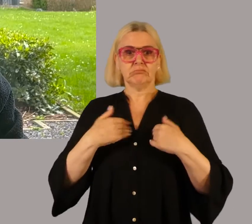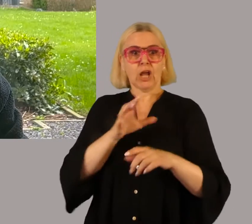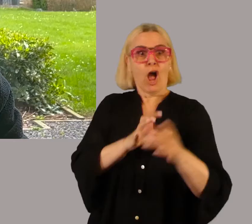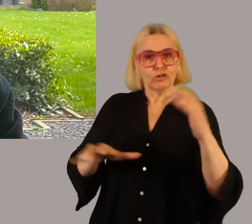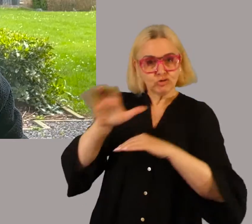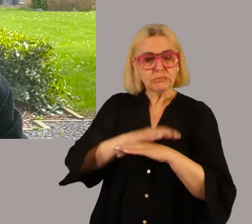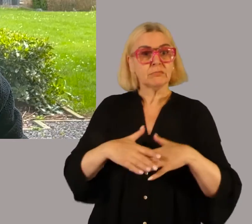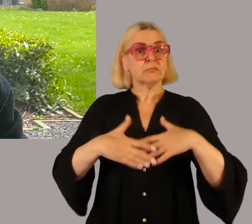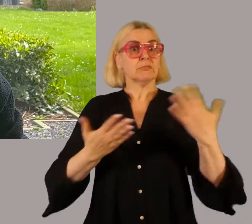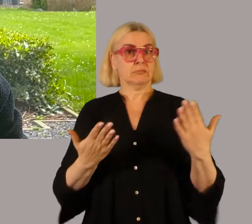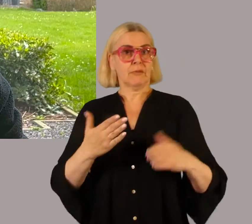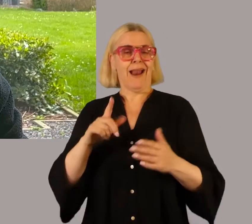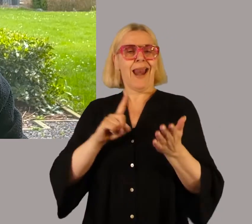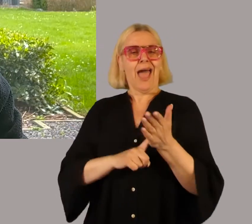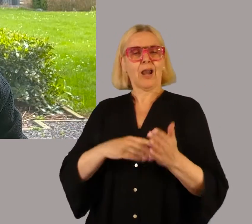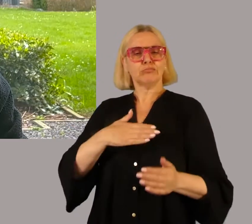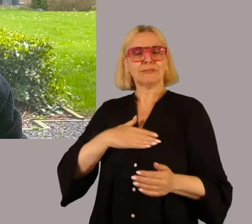However, the Lancet Breast Cancer Commission has